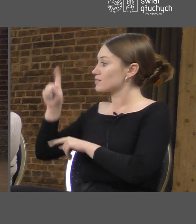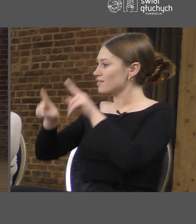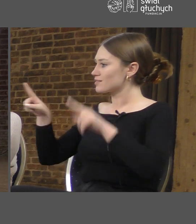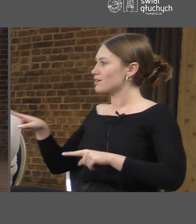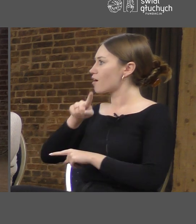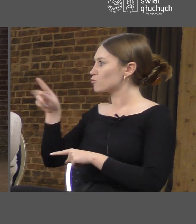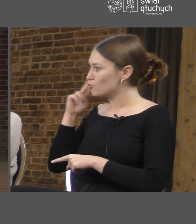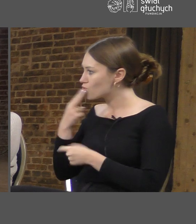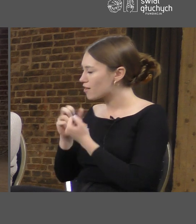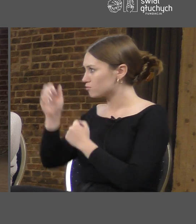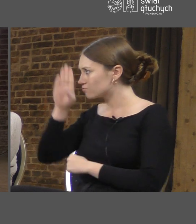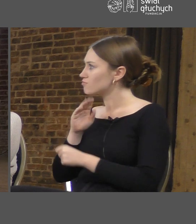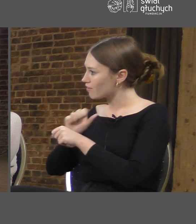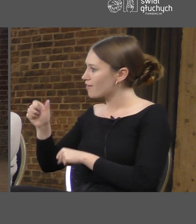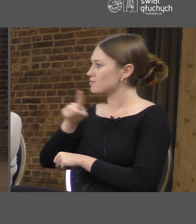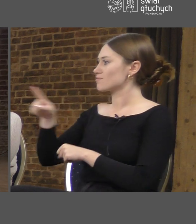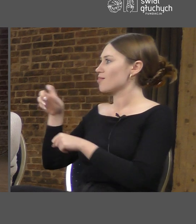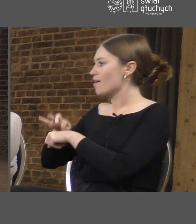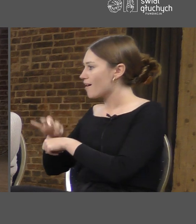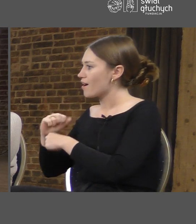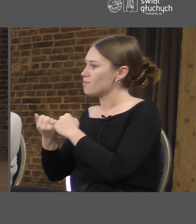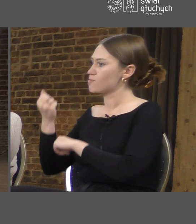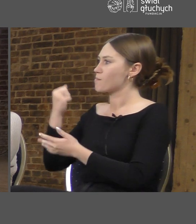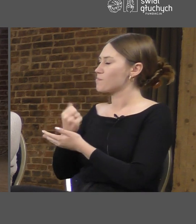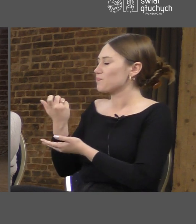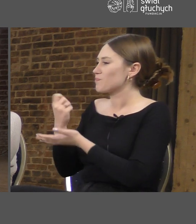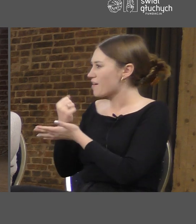who are hard of hearing are lawyers, are doctors. It's harder - fact.